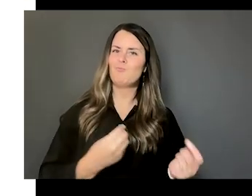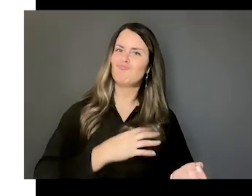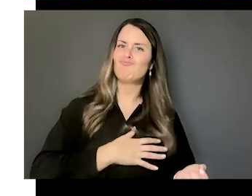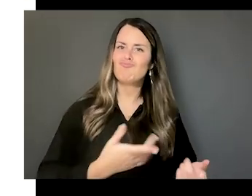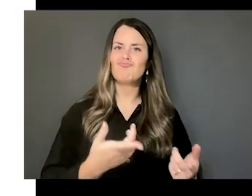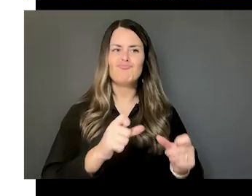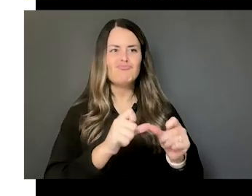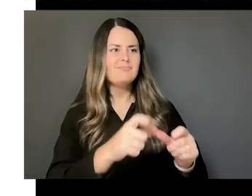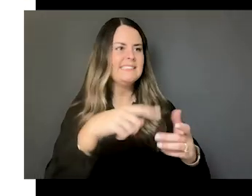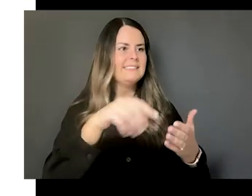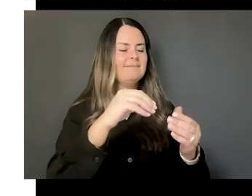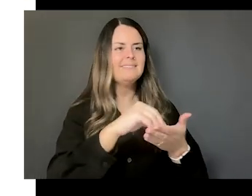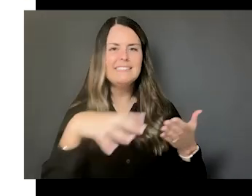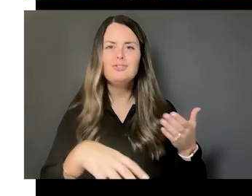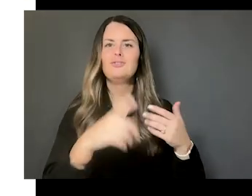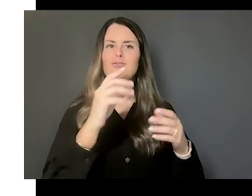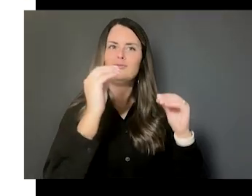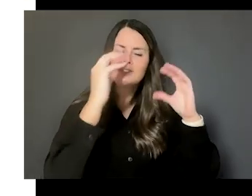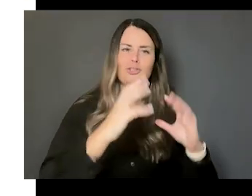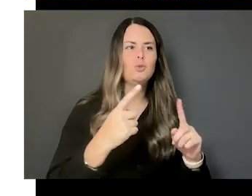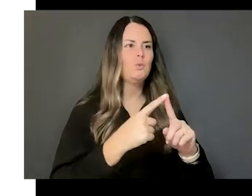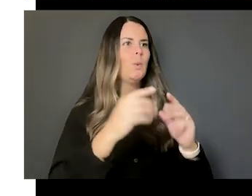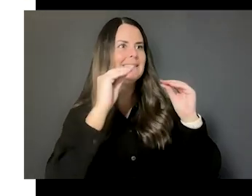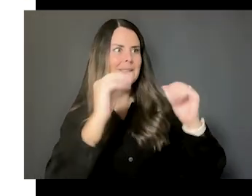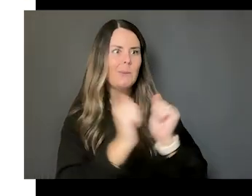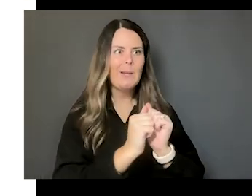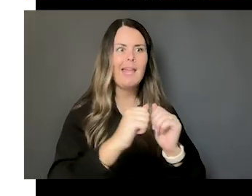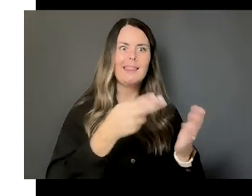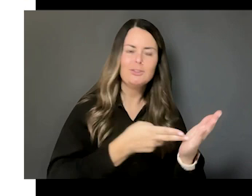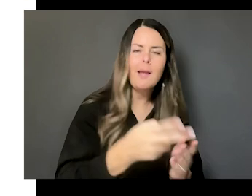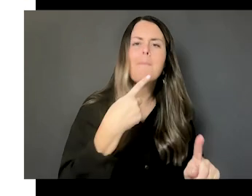teaching practices and to teach with integrity and really use their professional